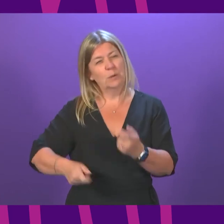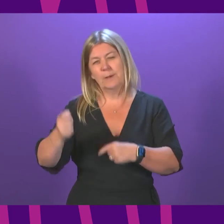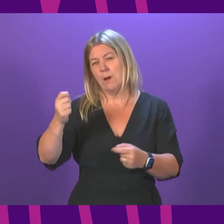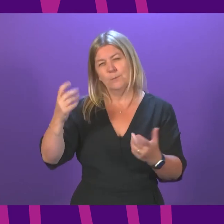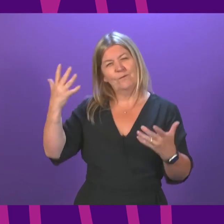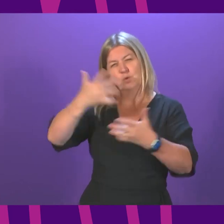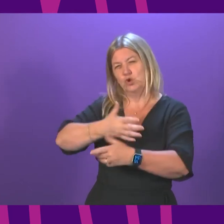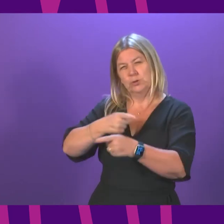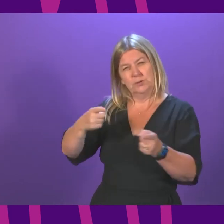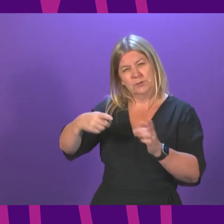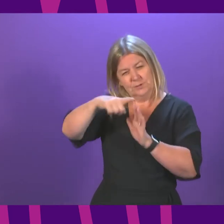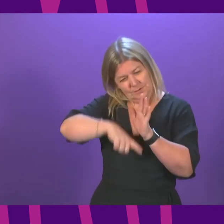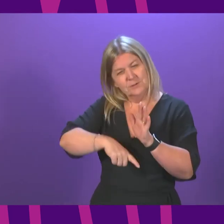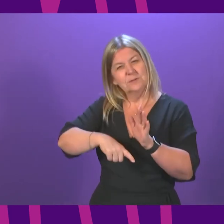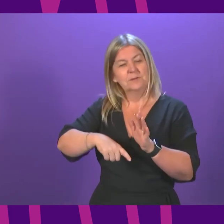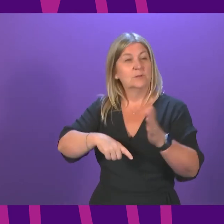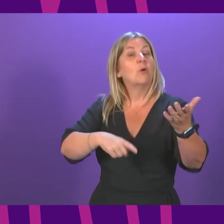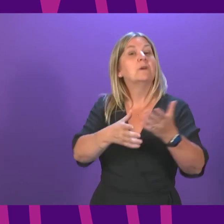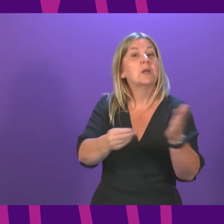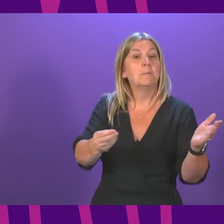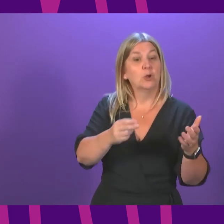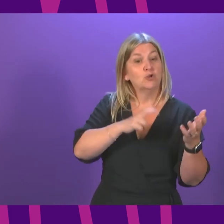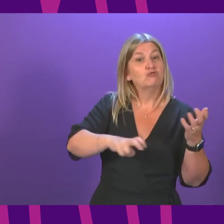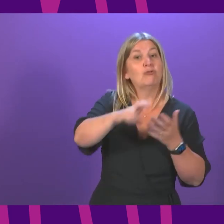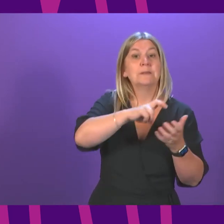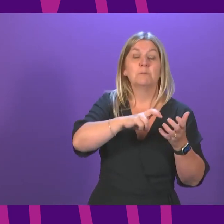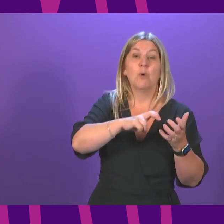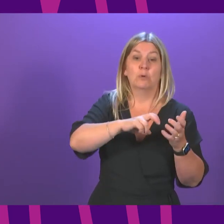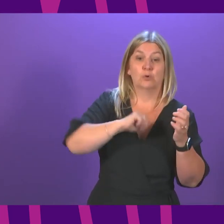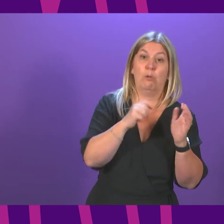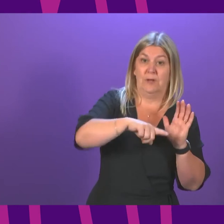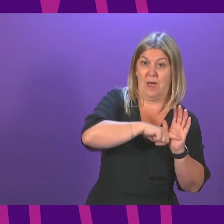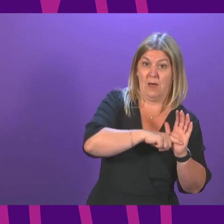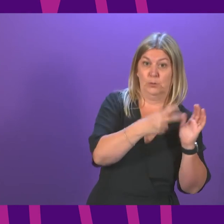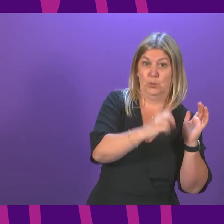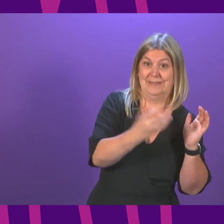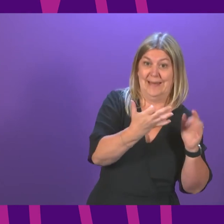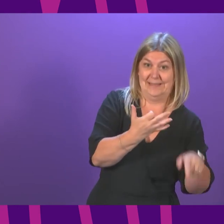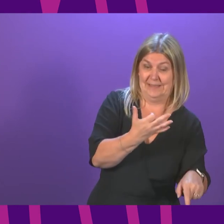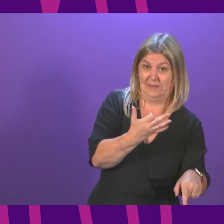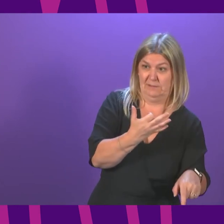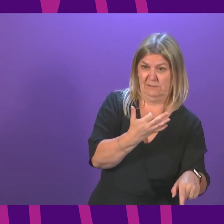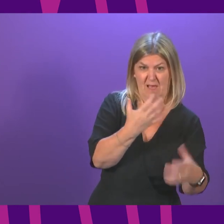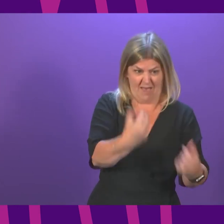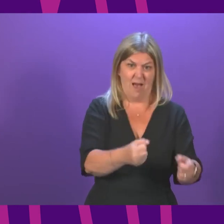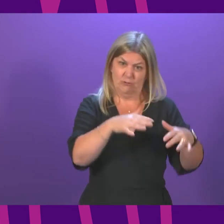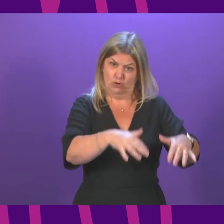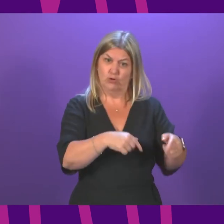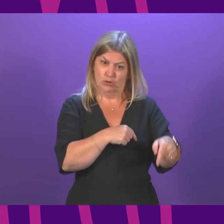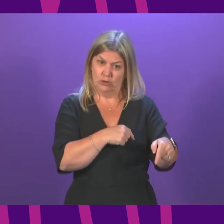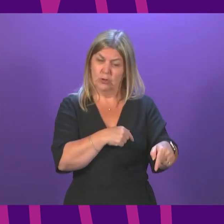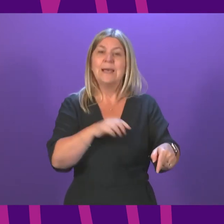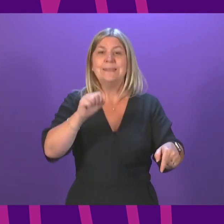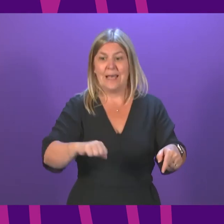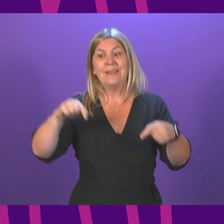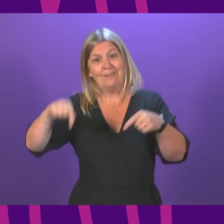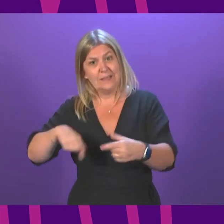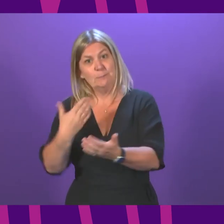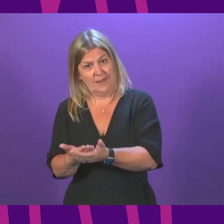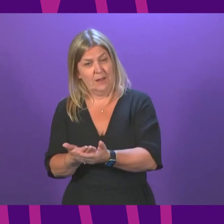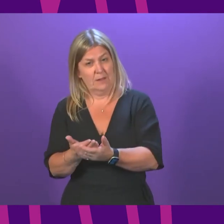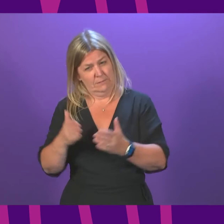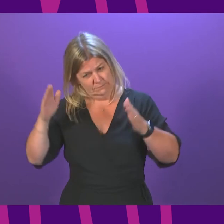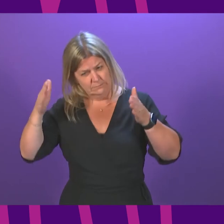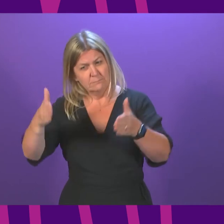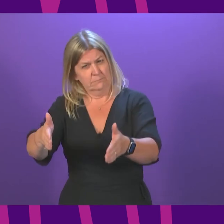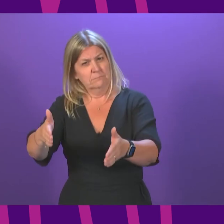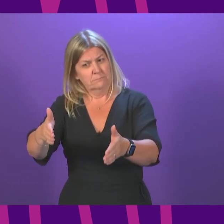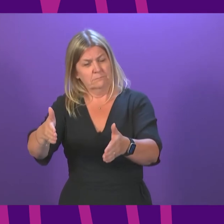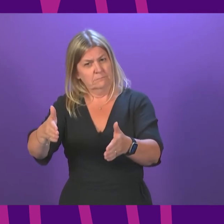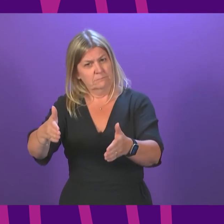there is already provision in the Transport (Scotland) Act 2019, I do not see the necessity